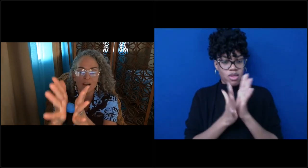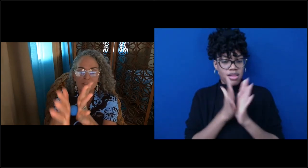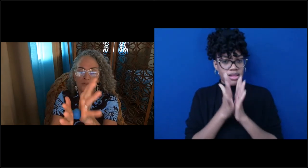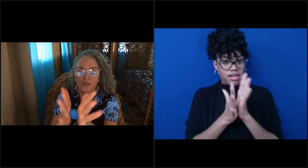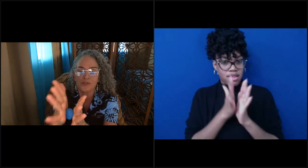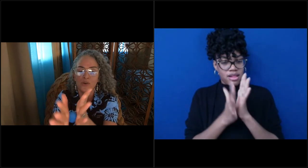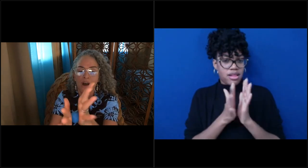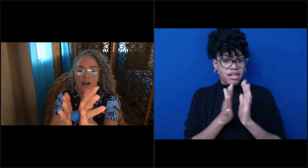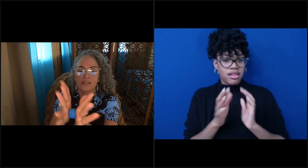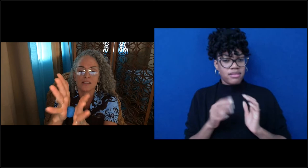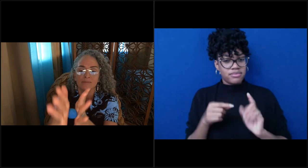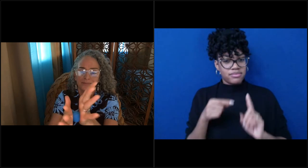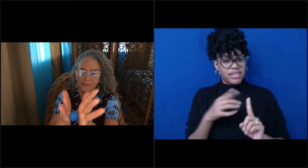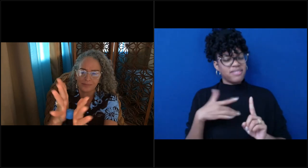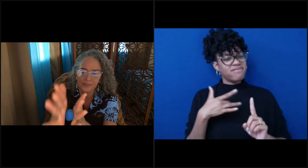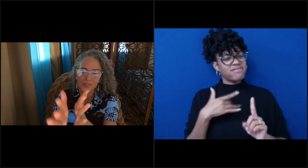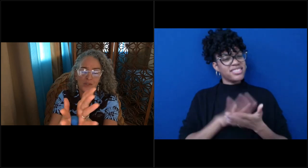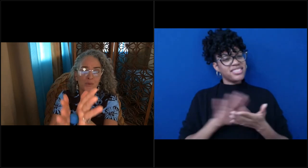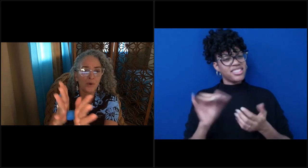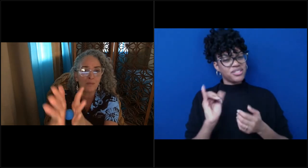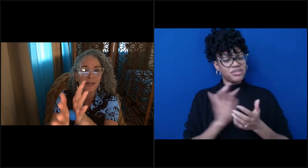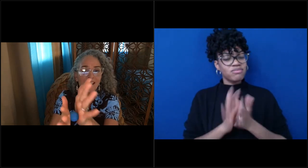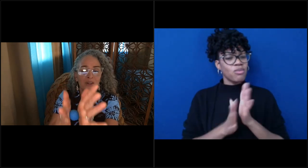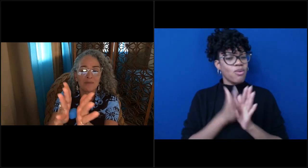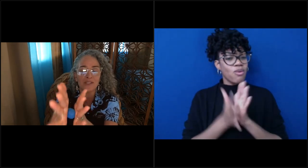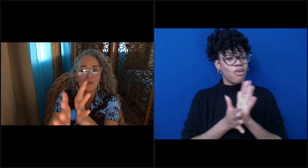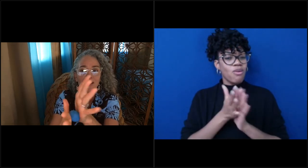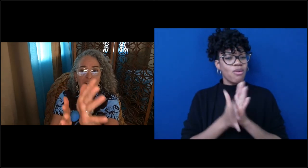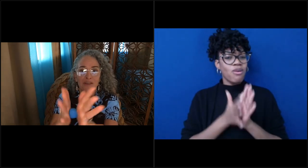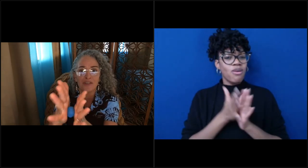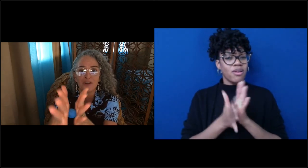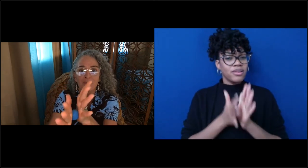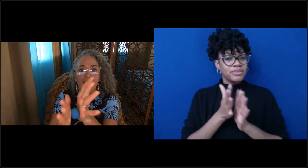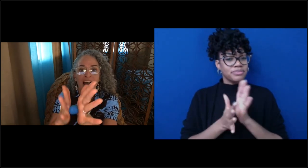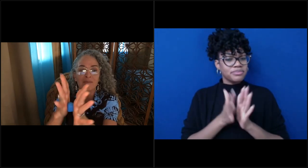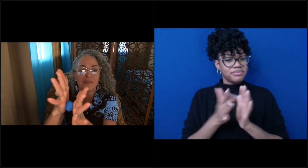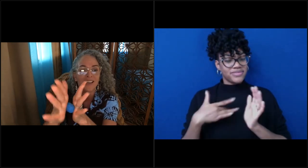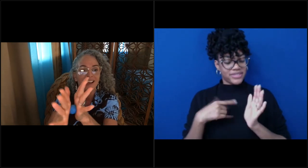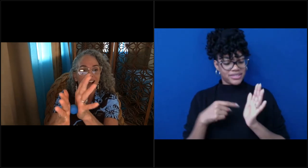That also feels so awesome to roll Play-Doh between your palms.